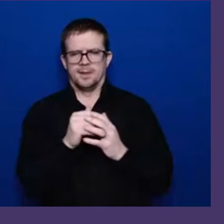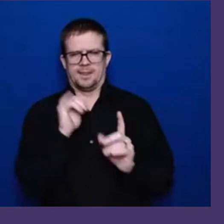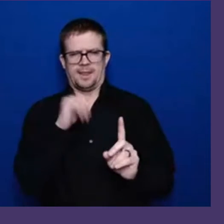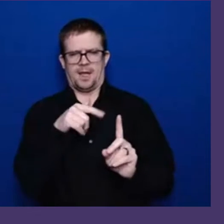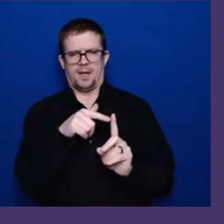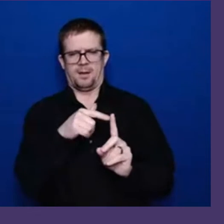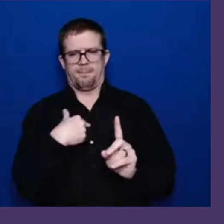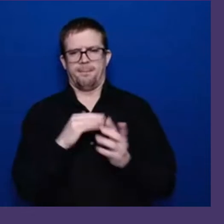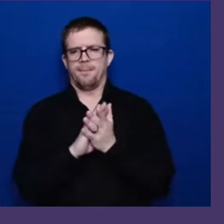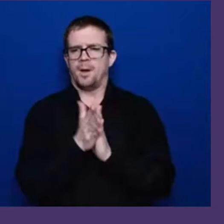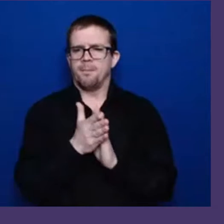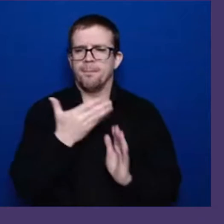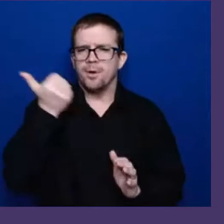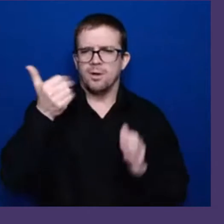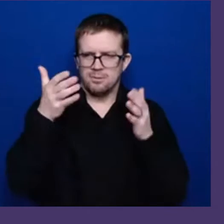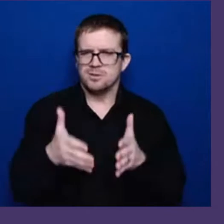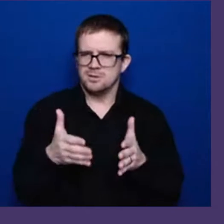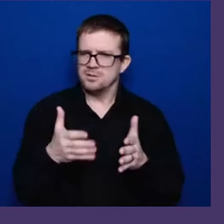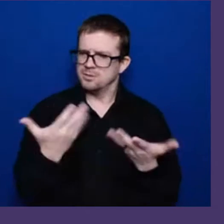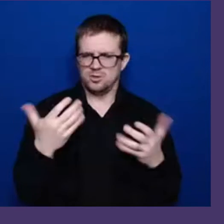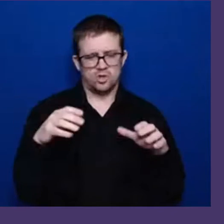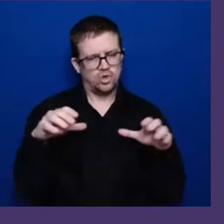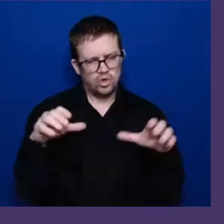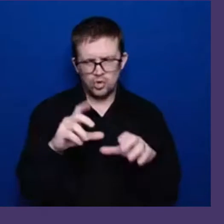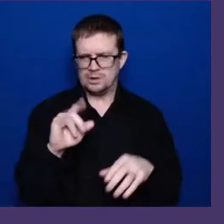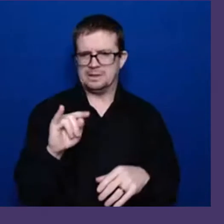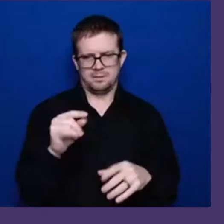Keri Gray: I relate to that. A lot of people who are getting to know me